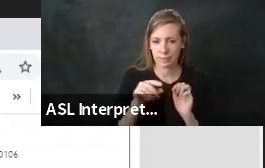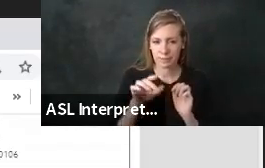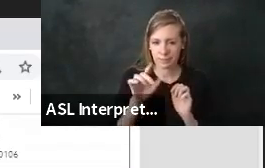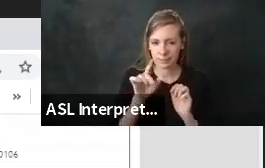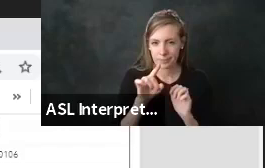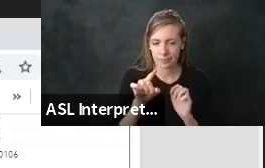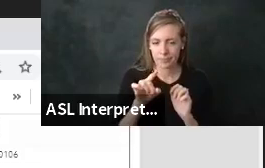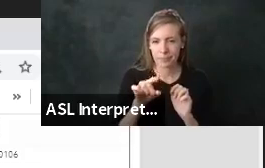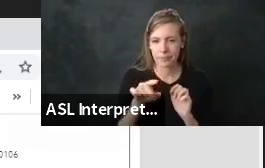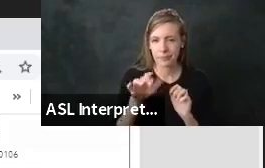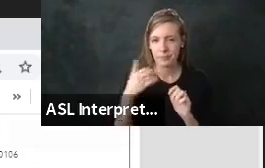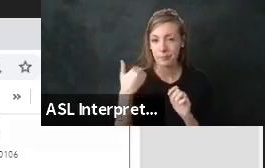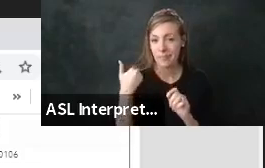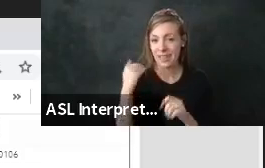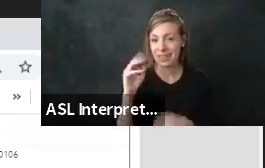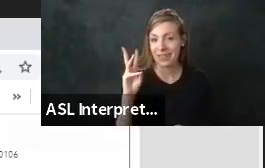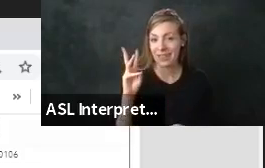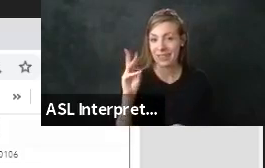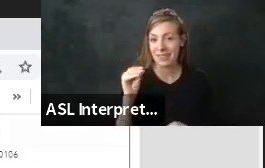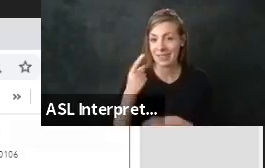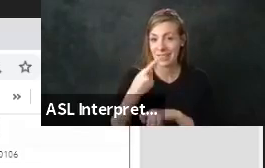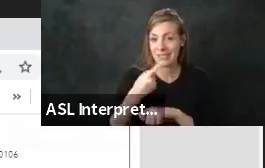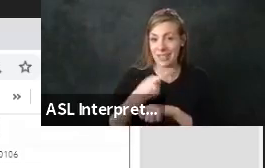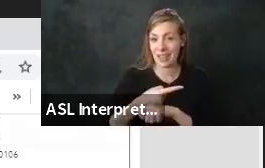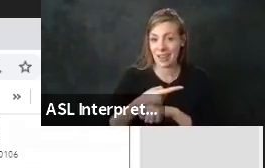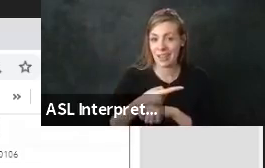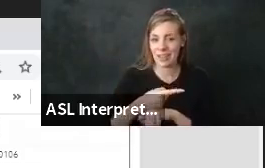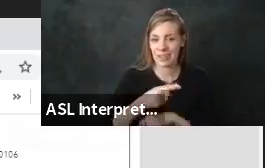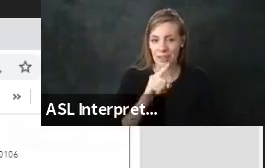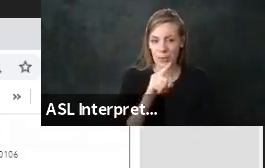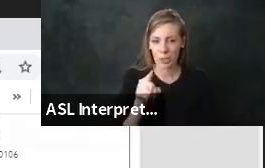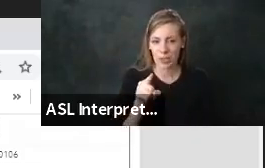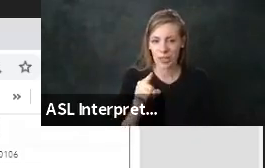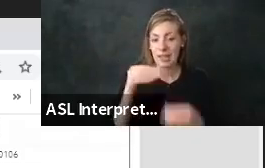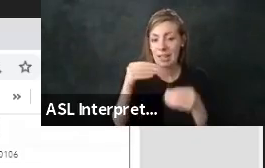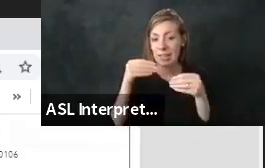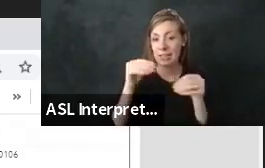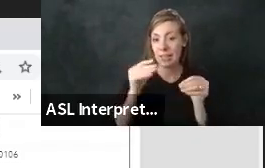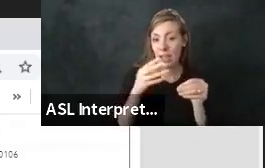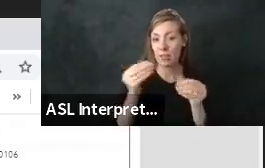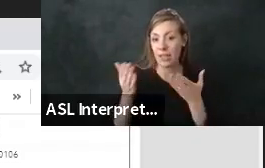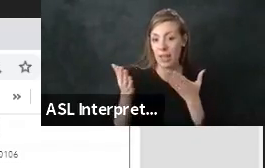at the past 60 days and WEA look at sales and services, we can